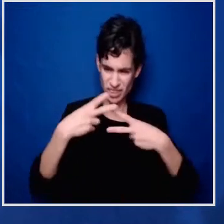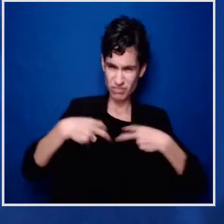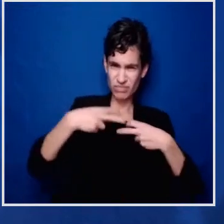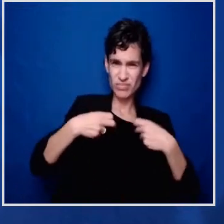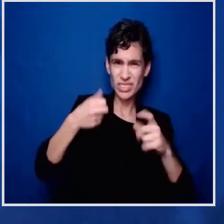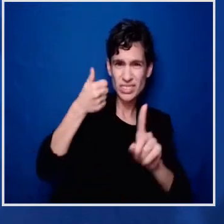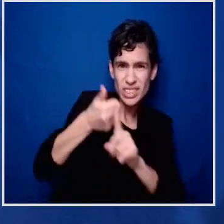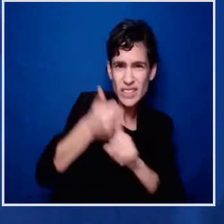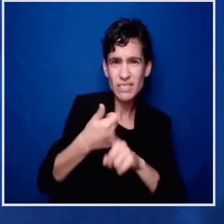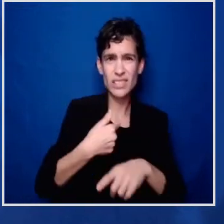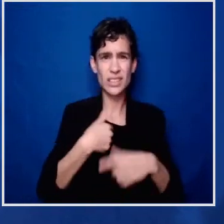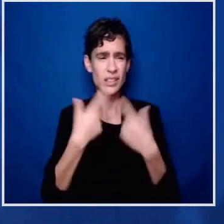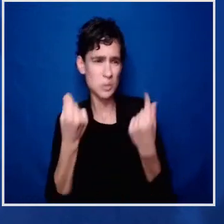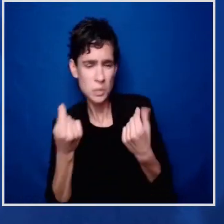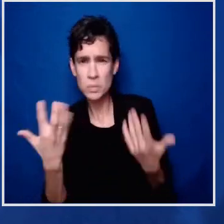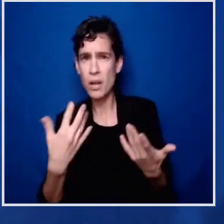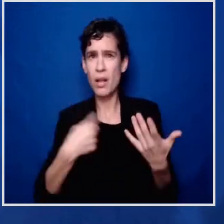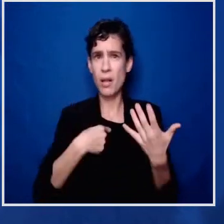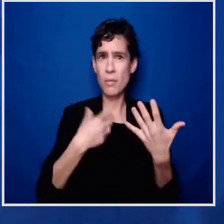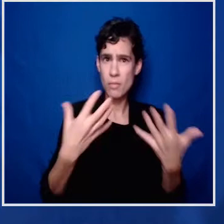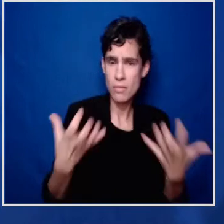HARDSHIP.